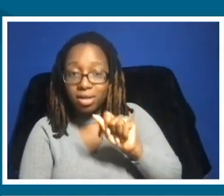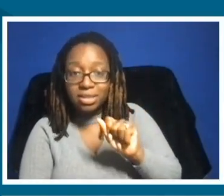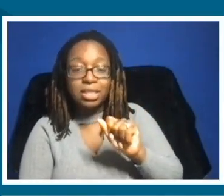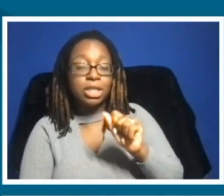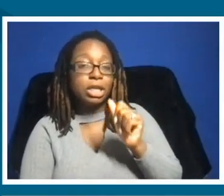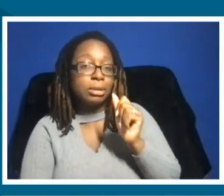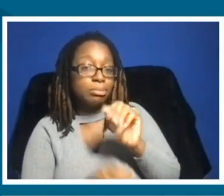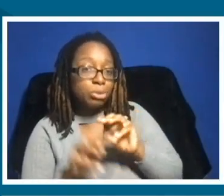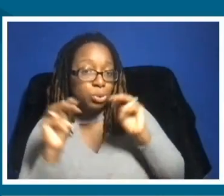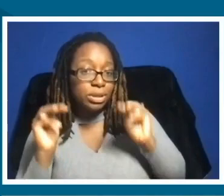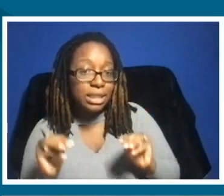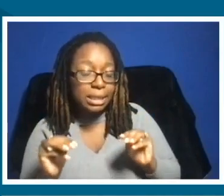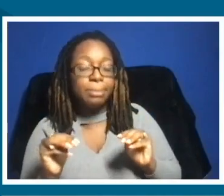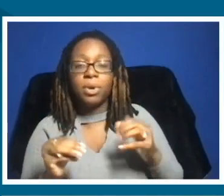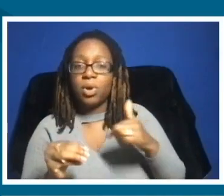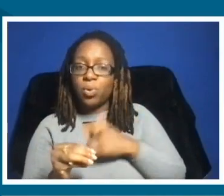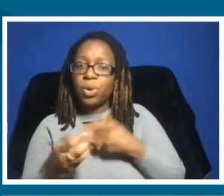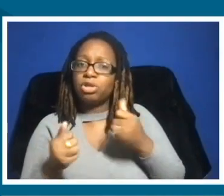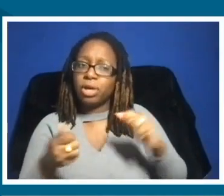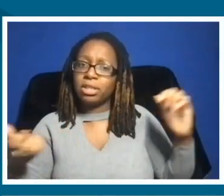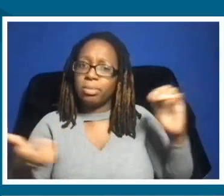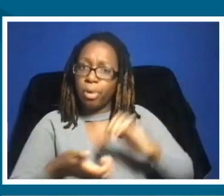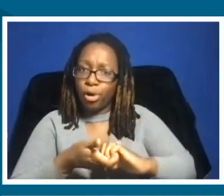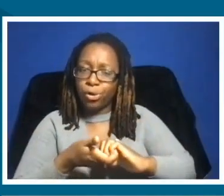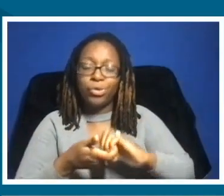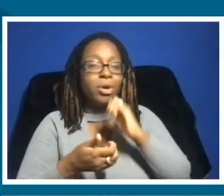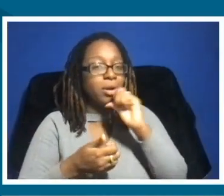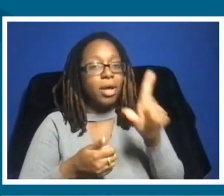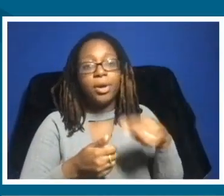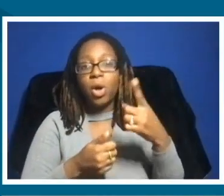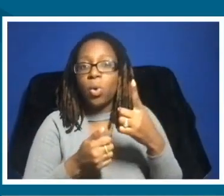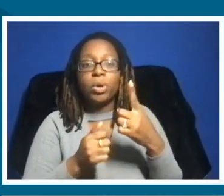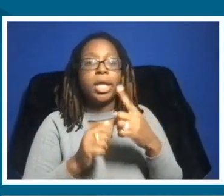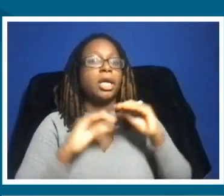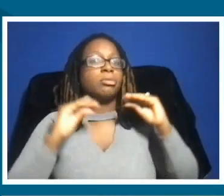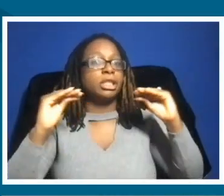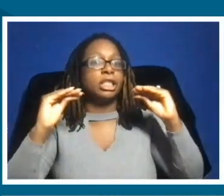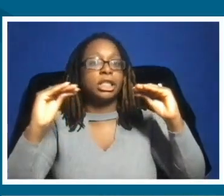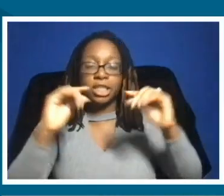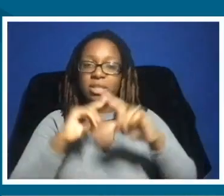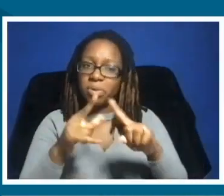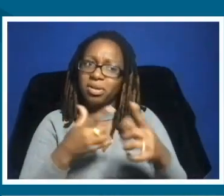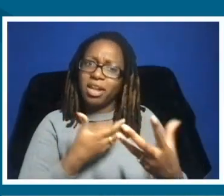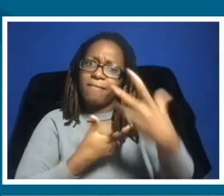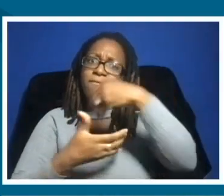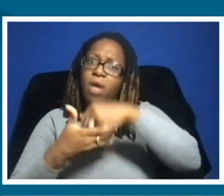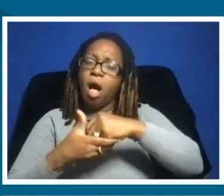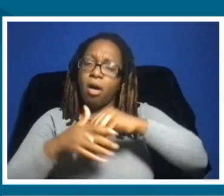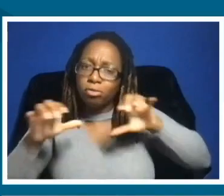but in practice by actually doing activations with students